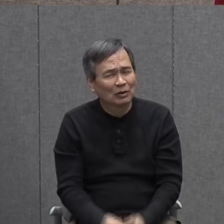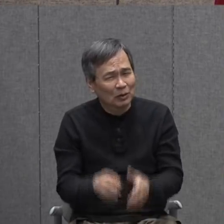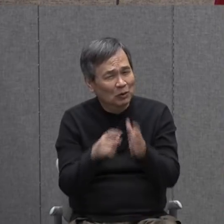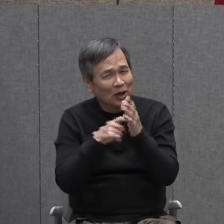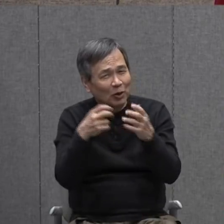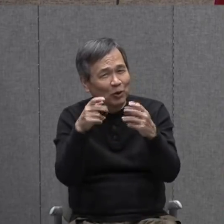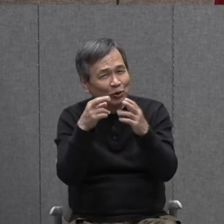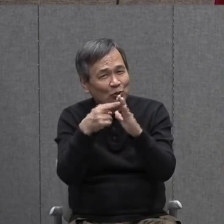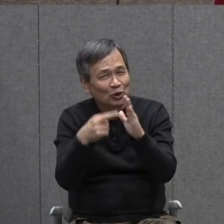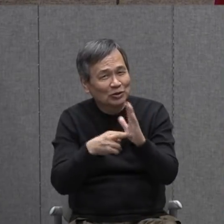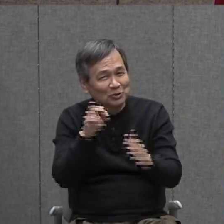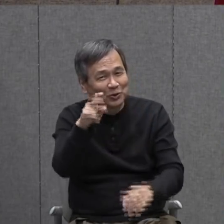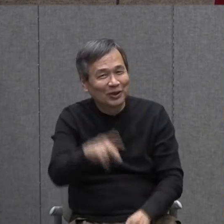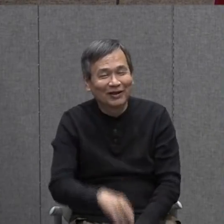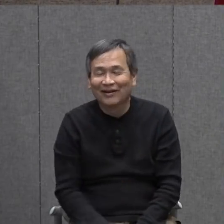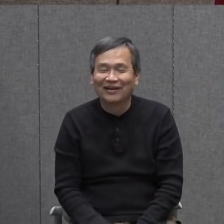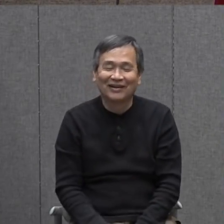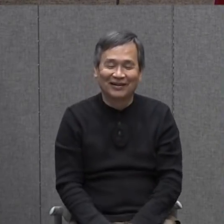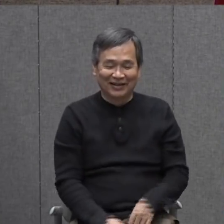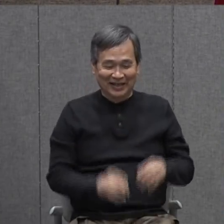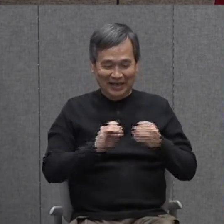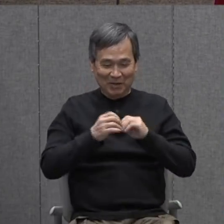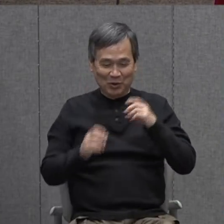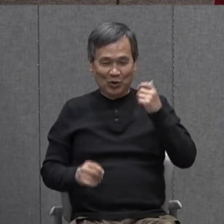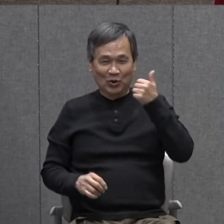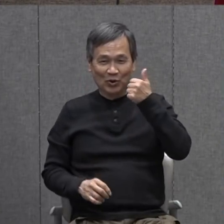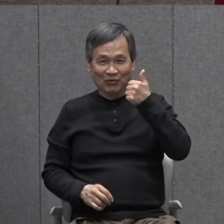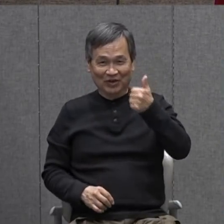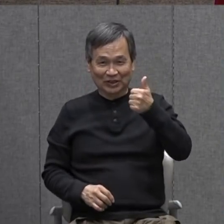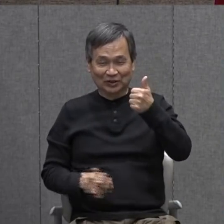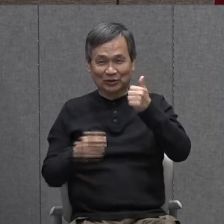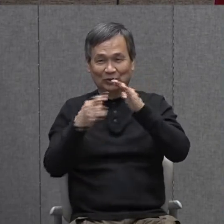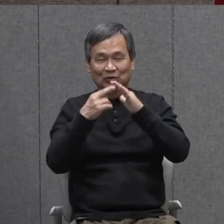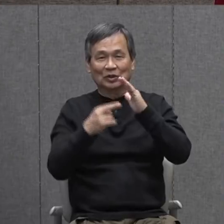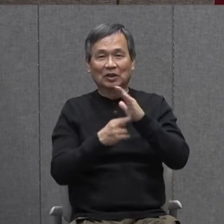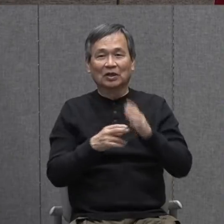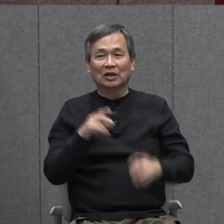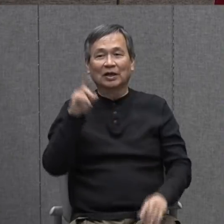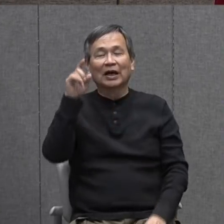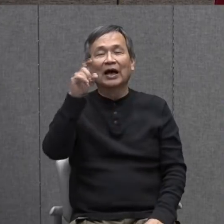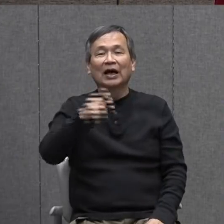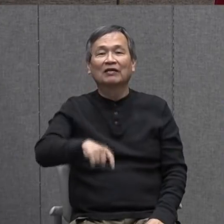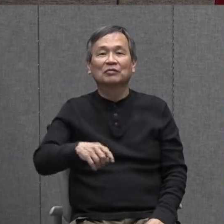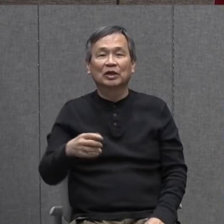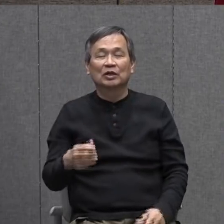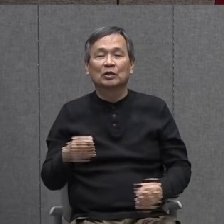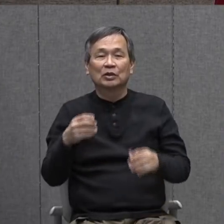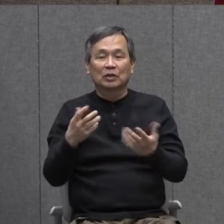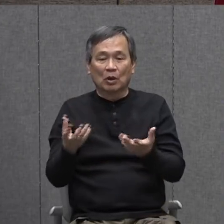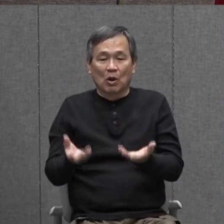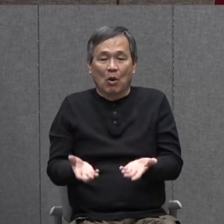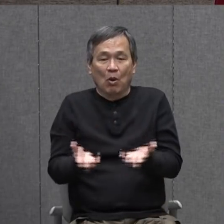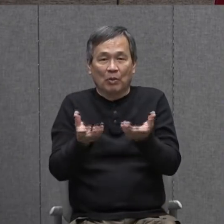Number one, you have to be able to hold your object in your hands.